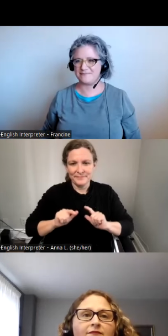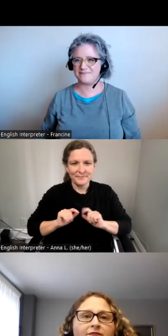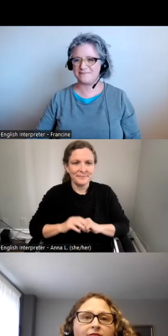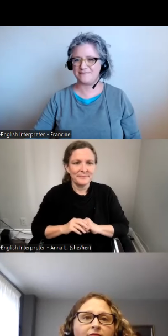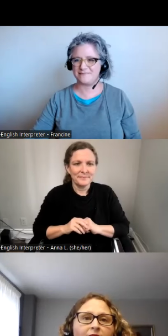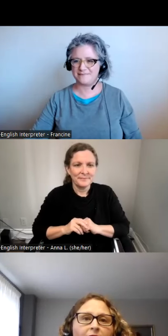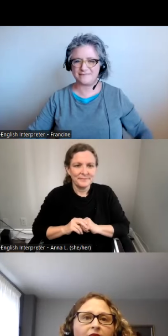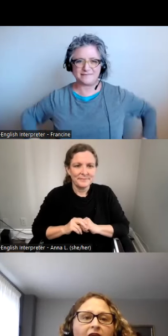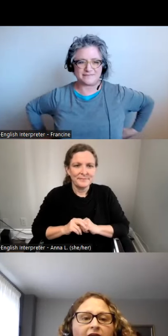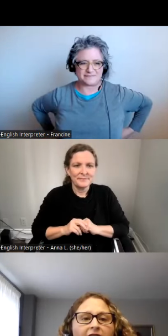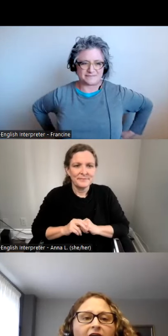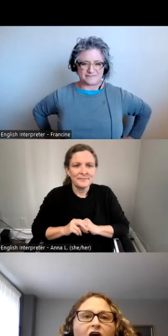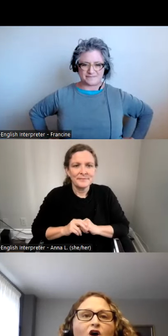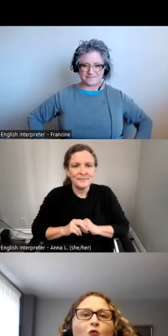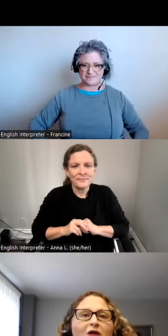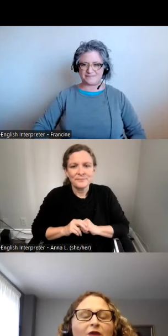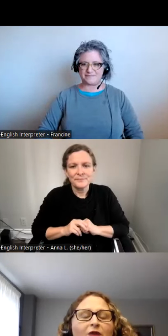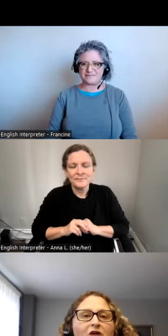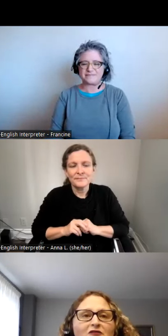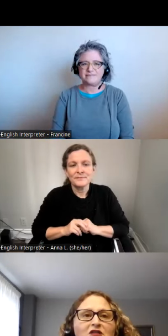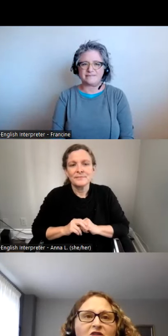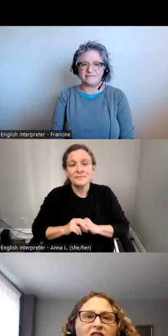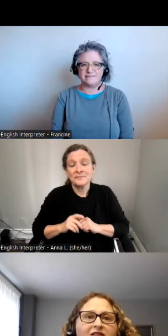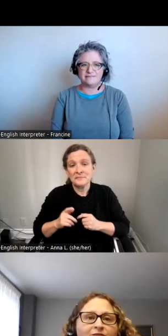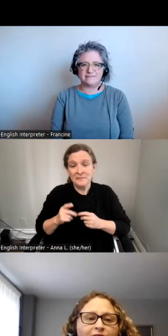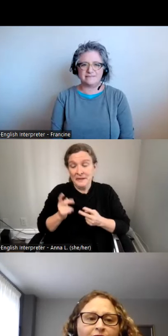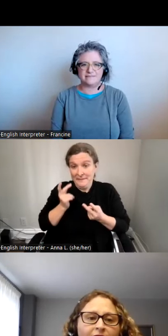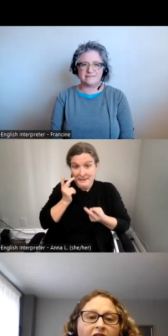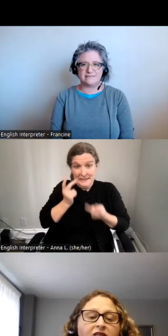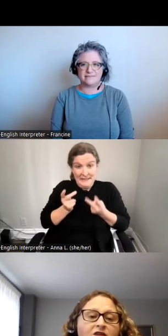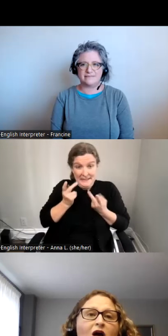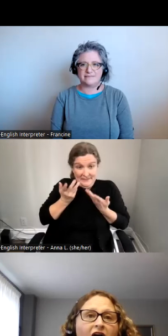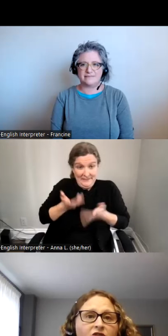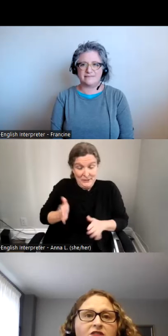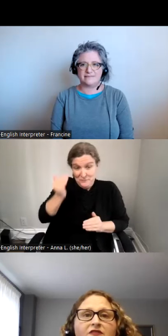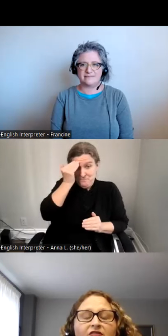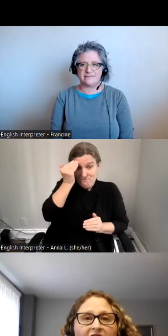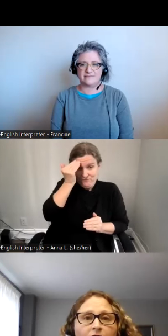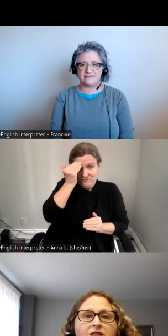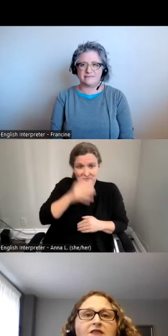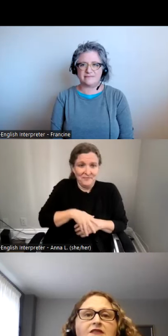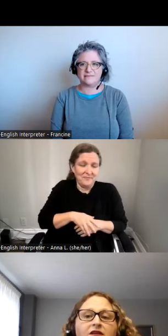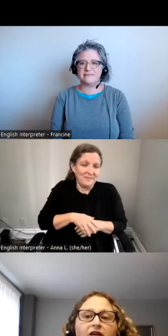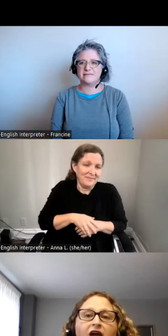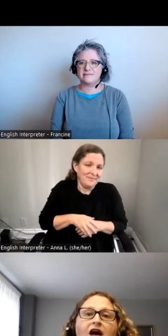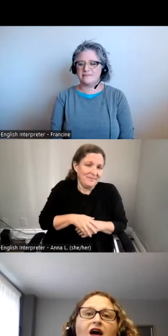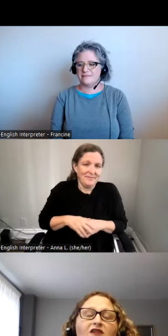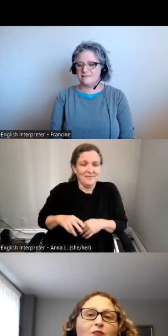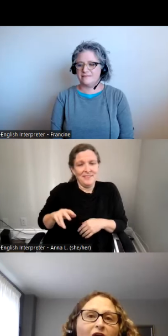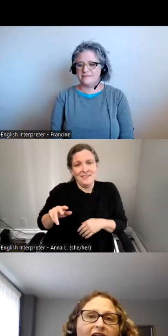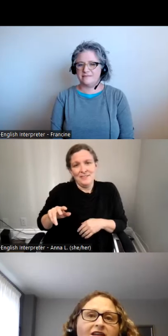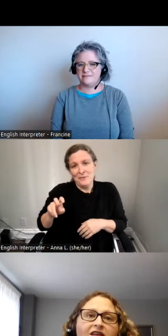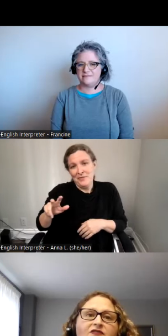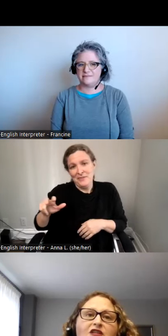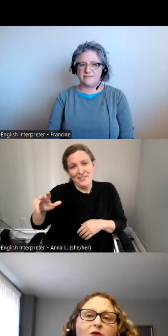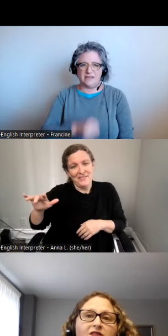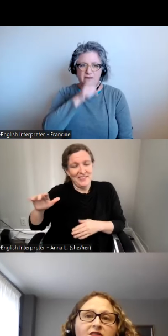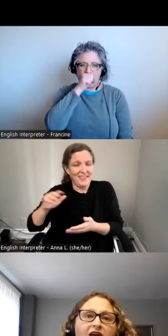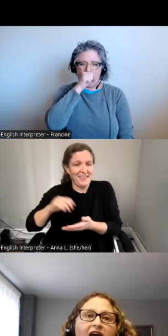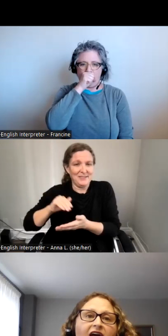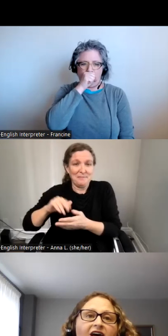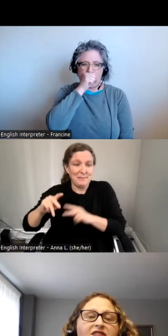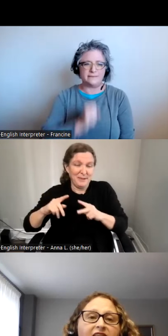slide, please.